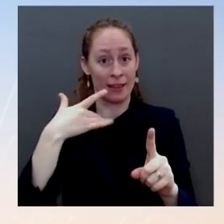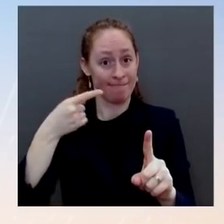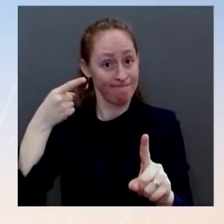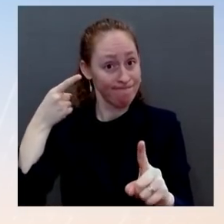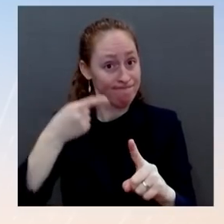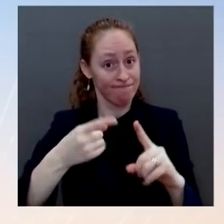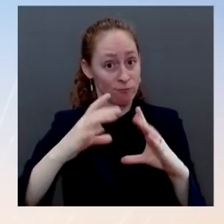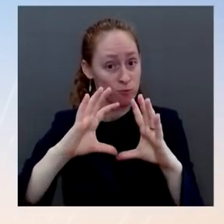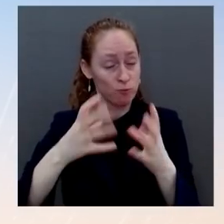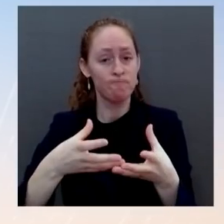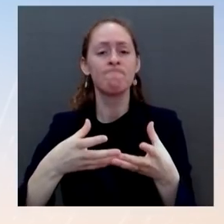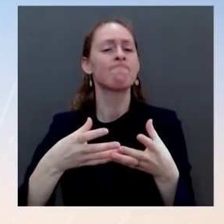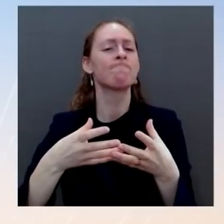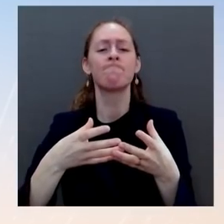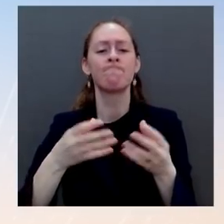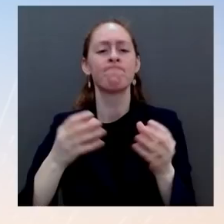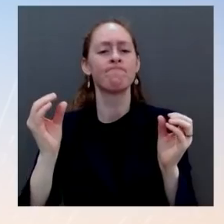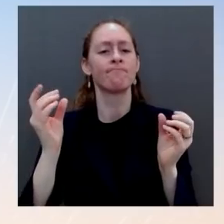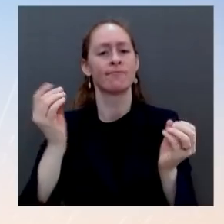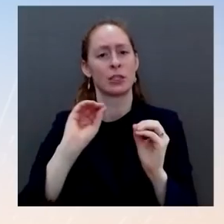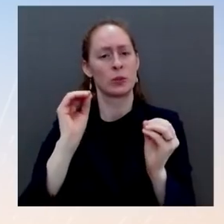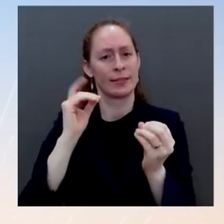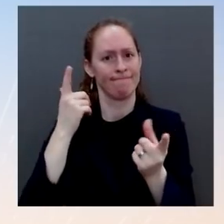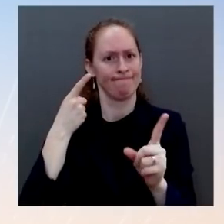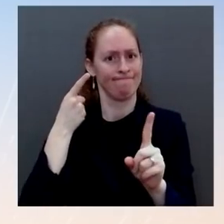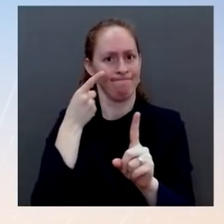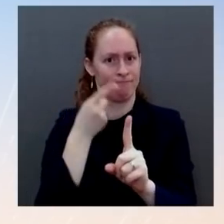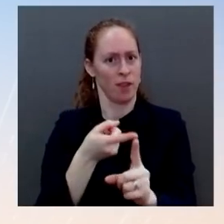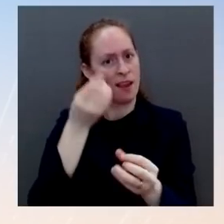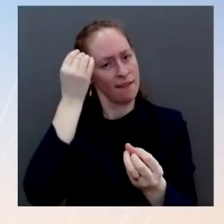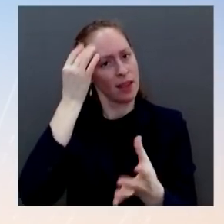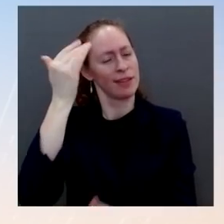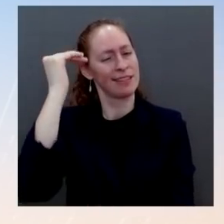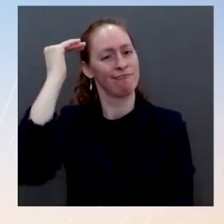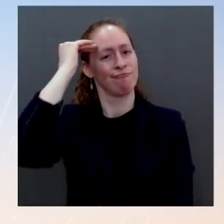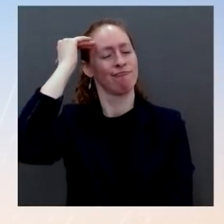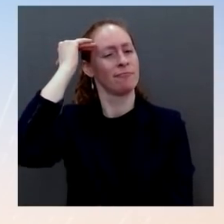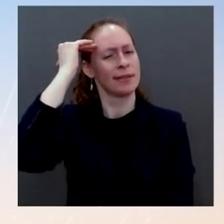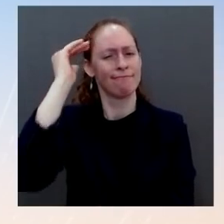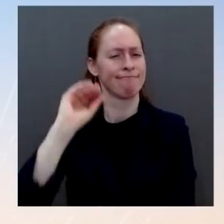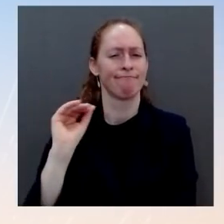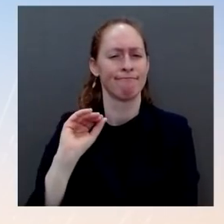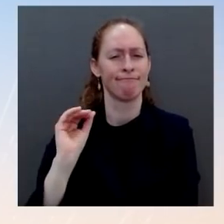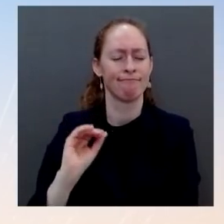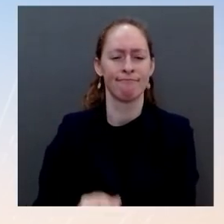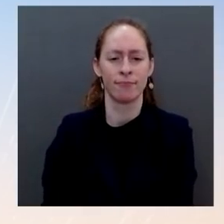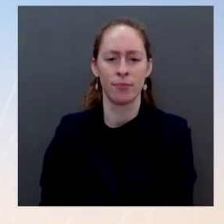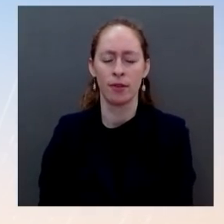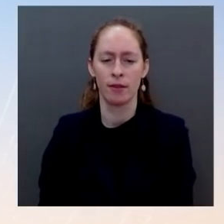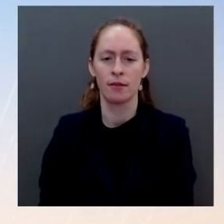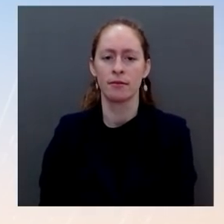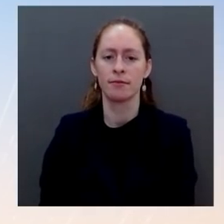In terms of intent, it's also difficult, because of that, for us to ascribe intent without any real specificity or certainty